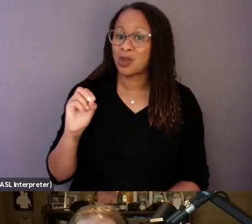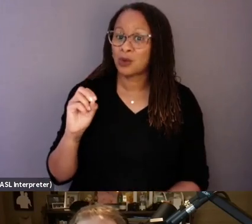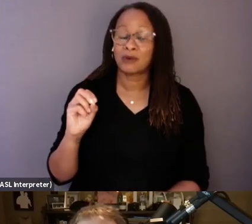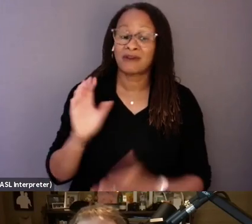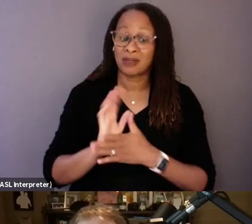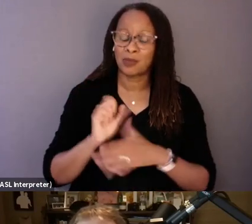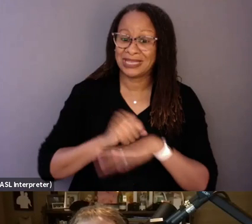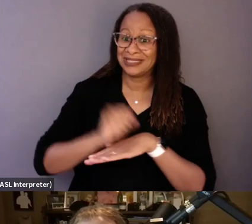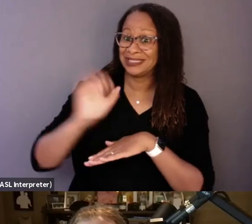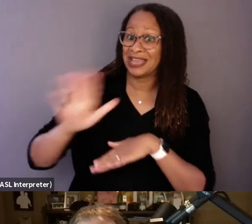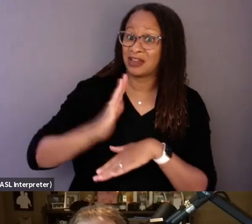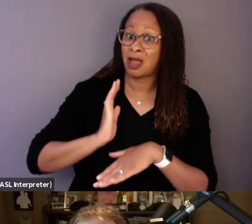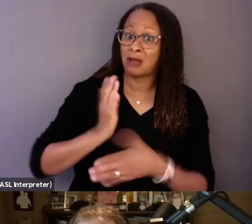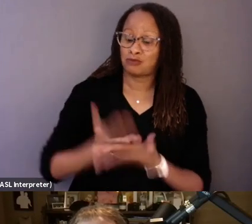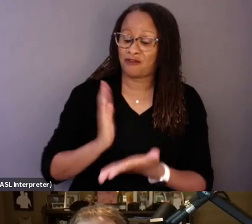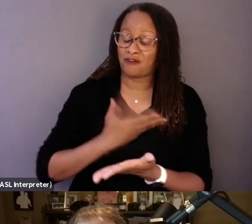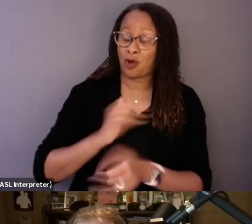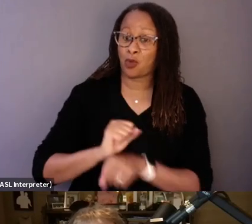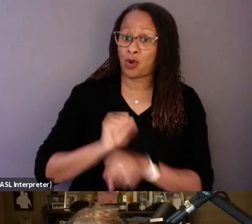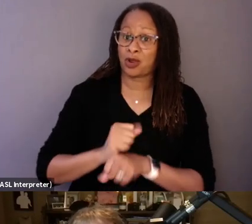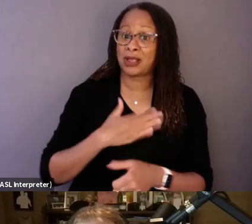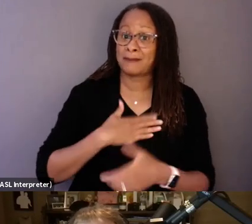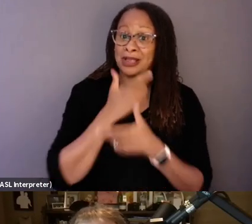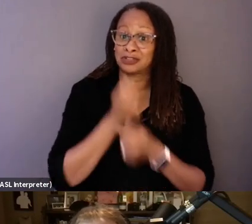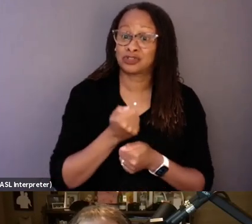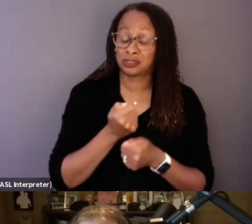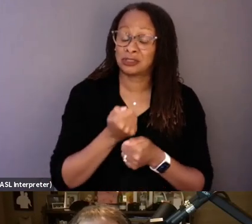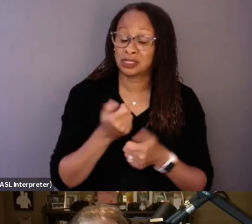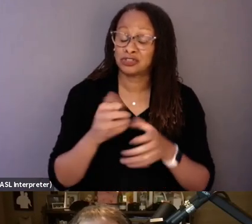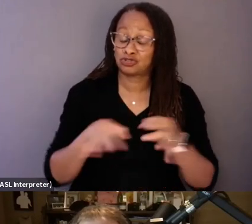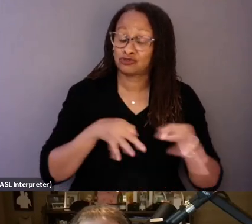and my interest in directing the film to get her blessing